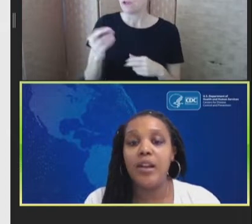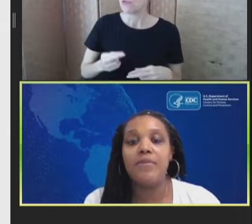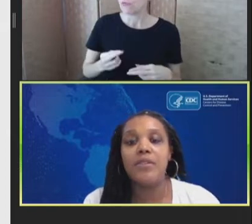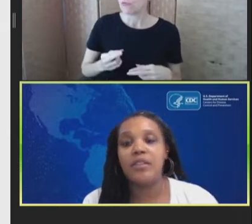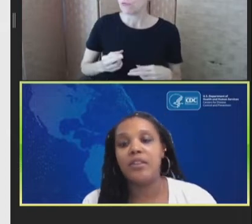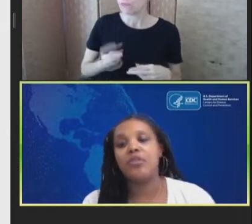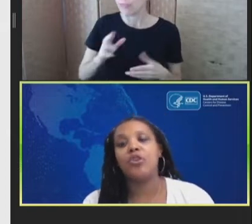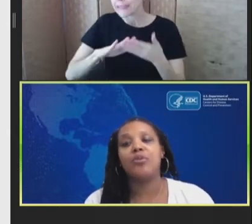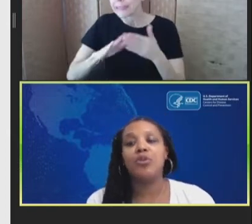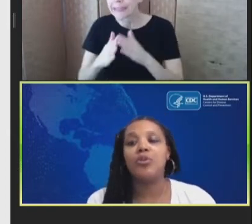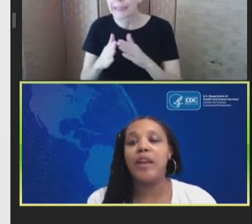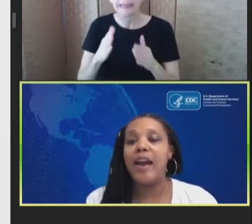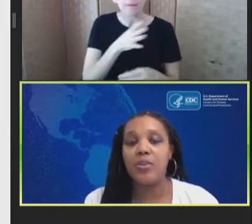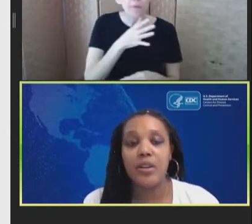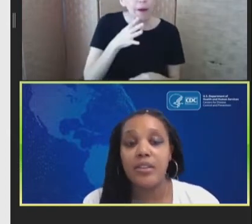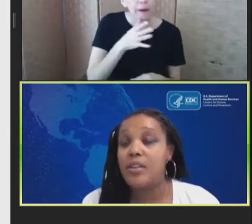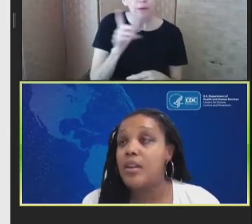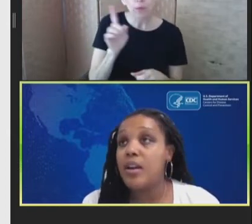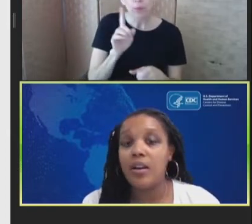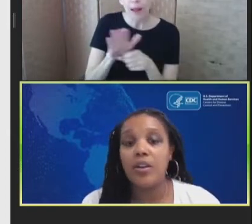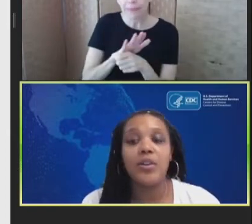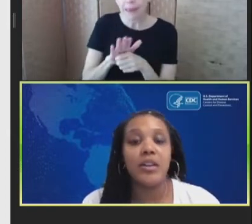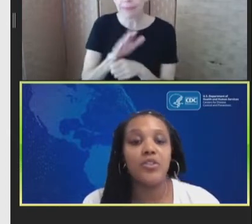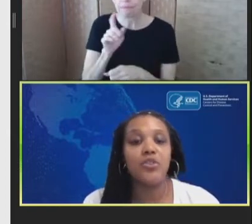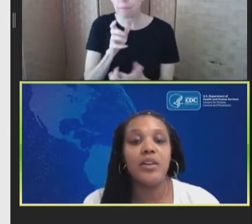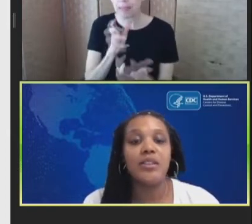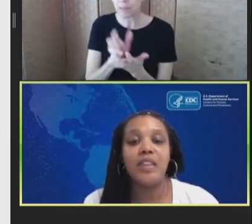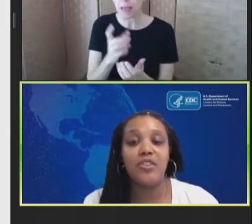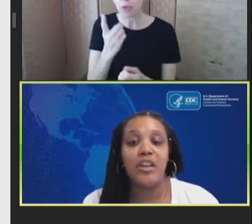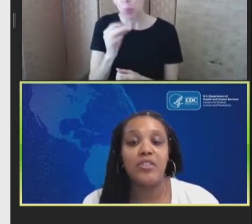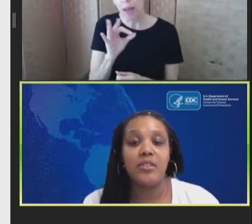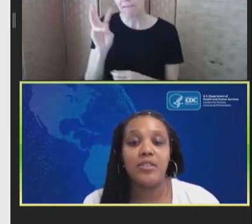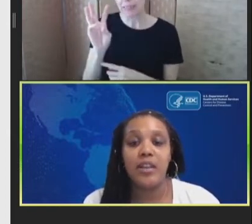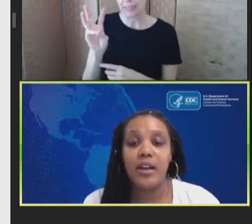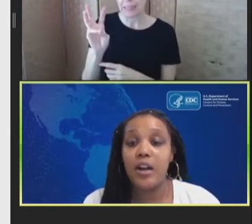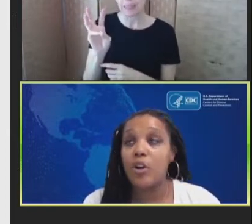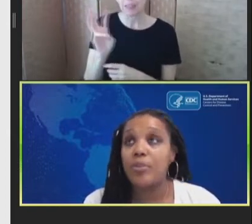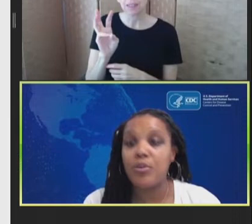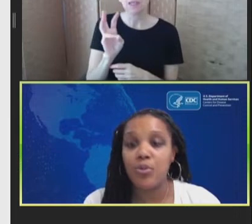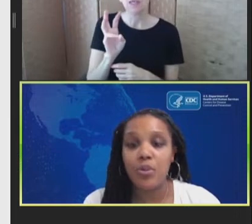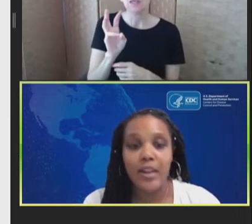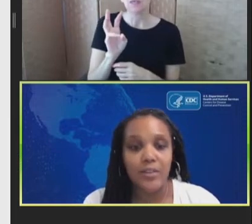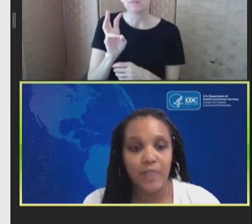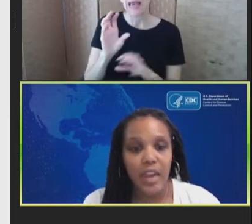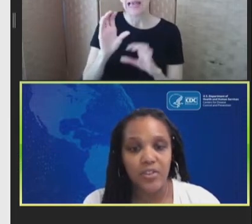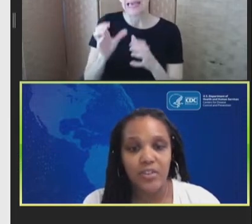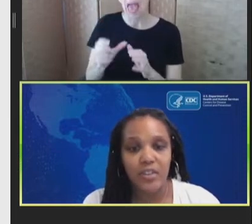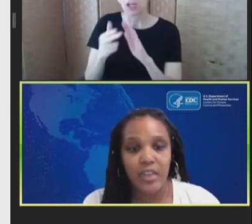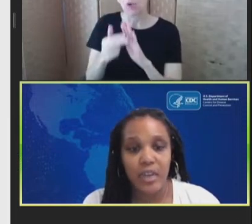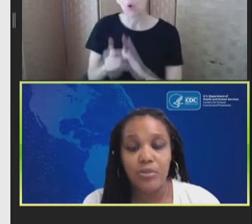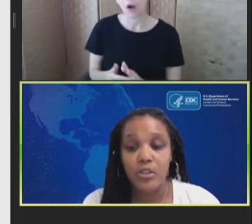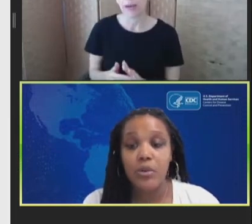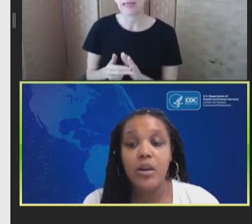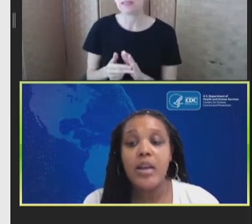one of the six urban-rural categories according to NHS's urban-rural classification scheme. So,